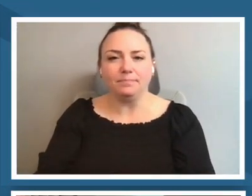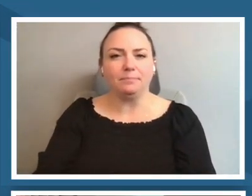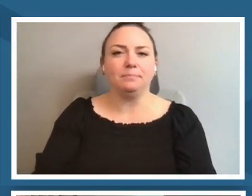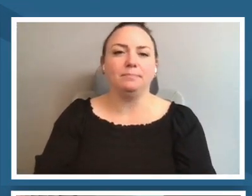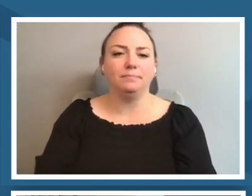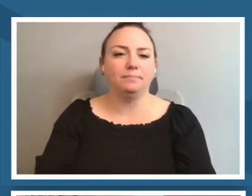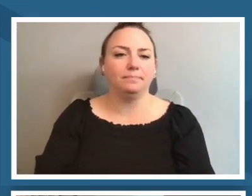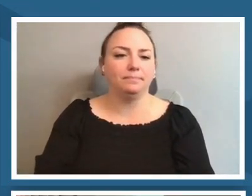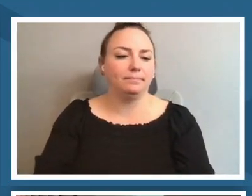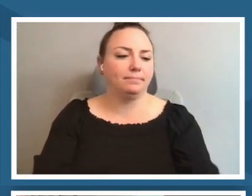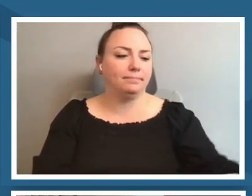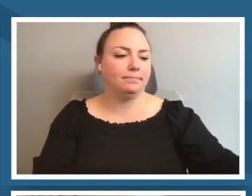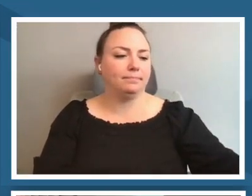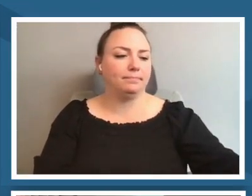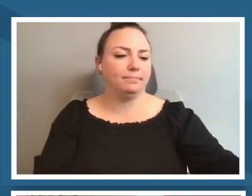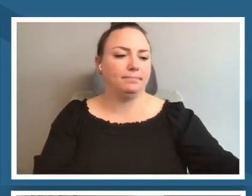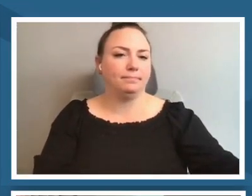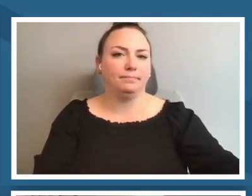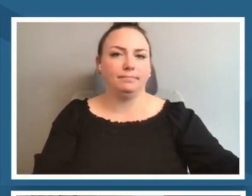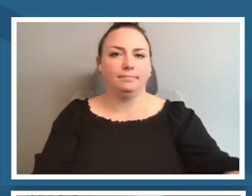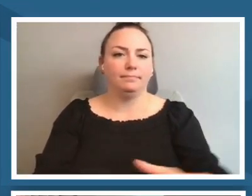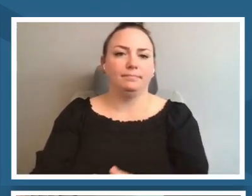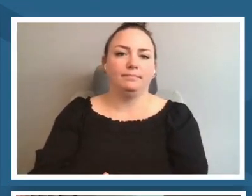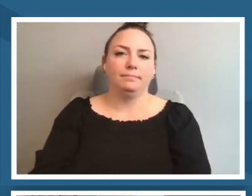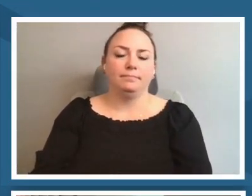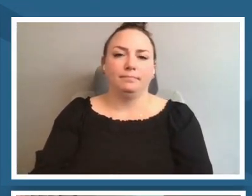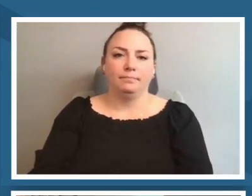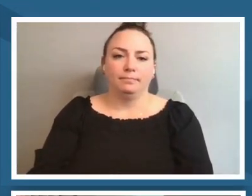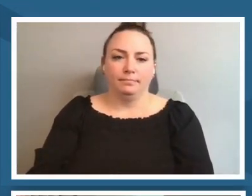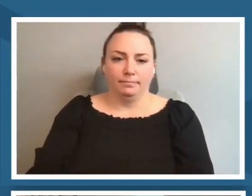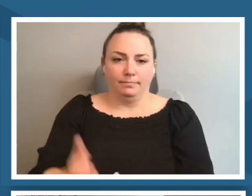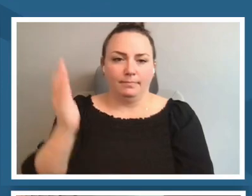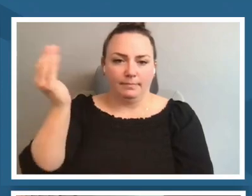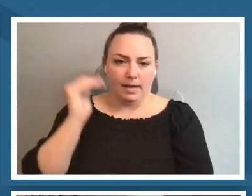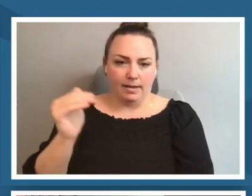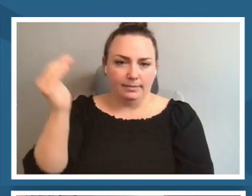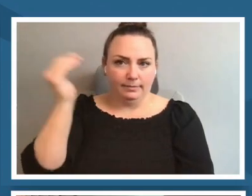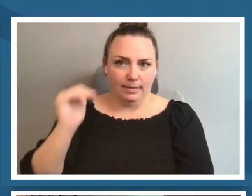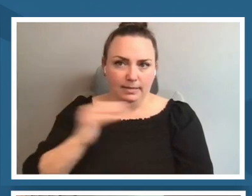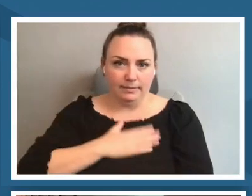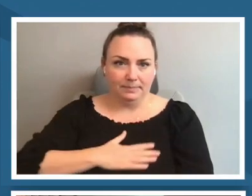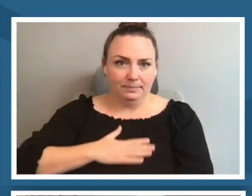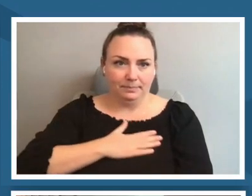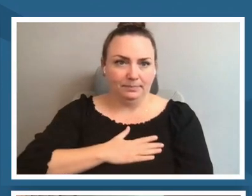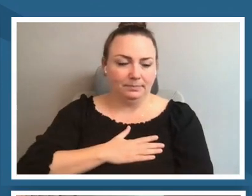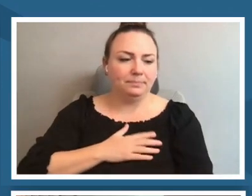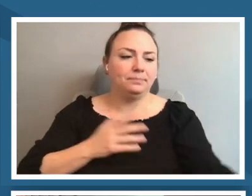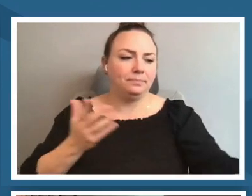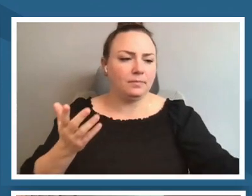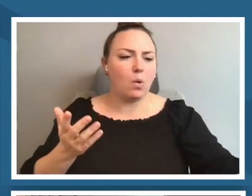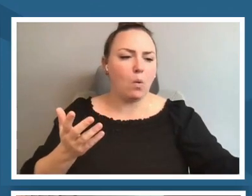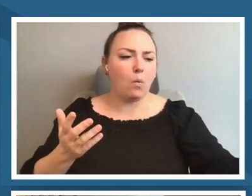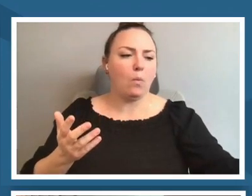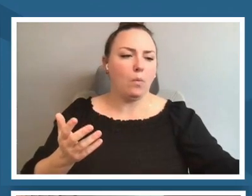advancement and the next one